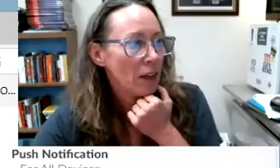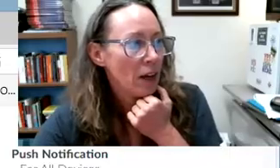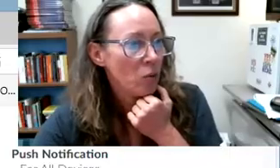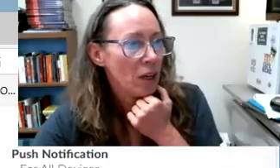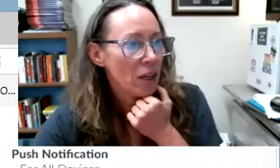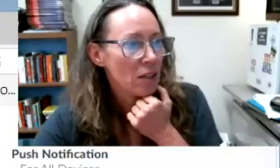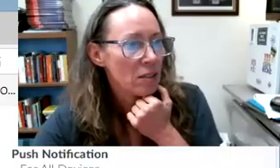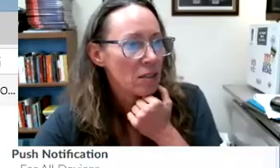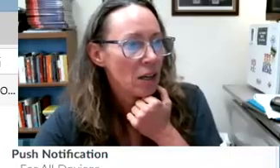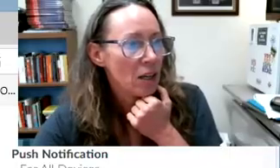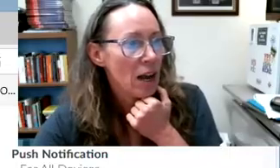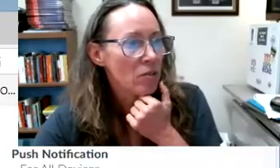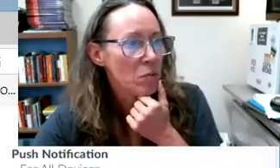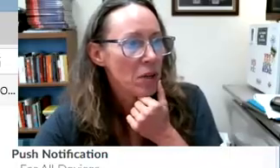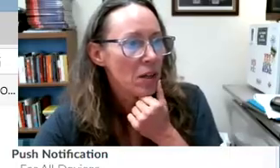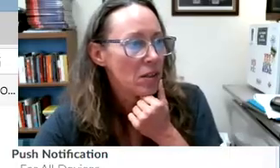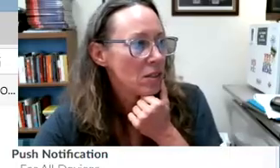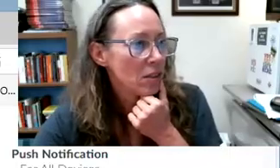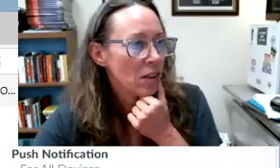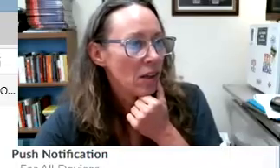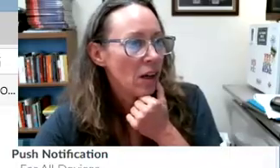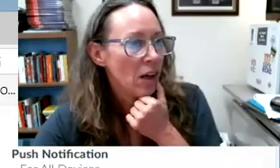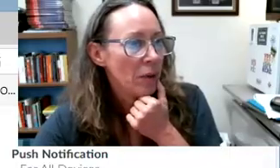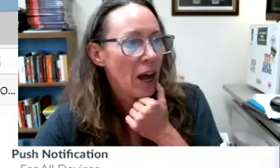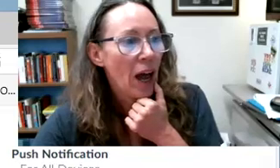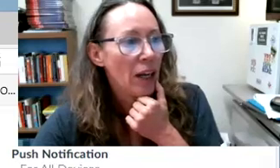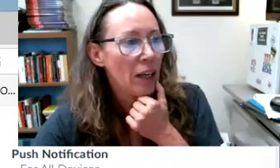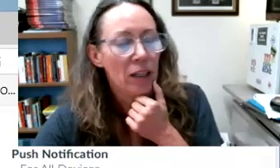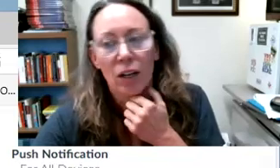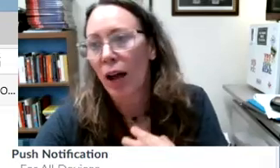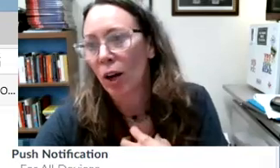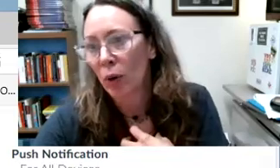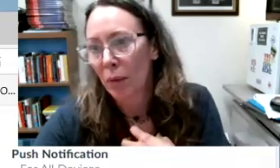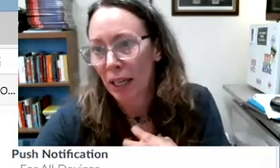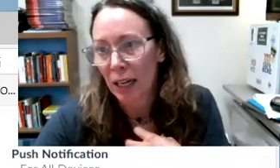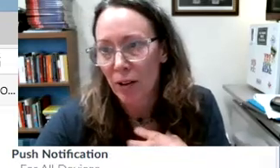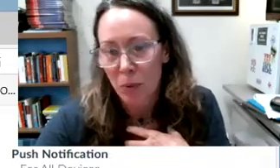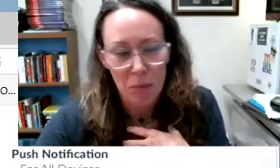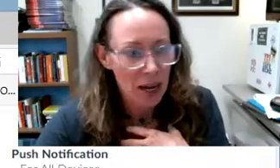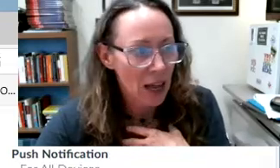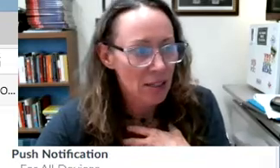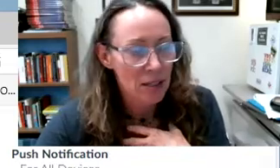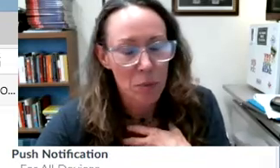And then the other one is announcements. And I know when I make an announcement in my classes,